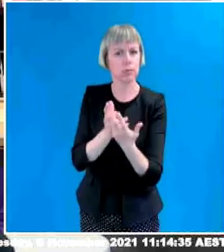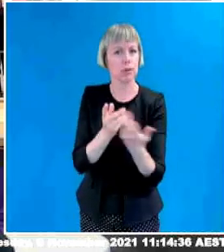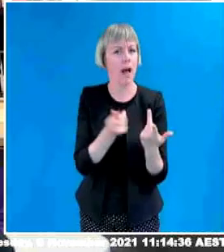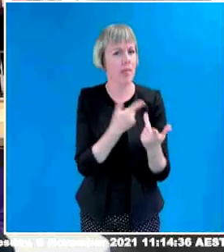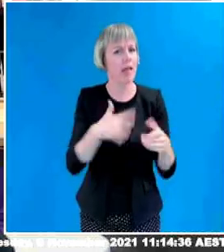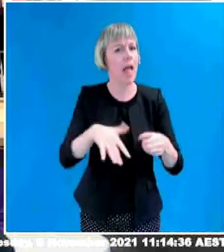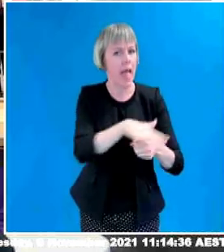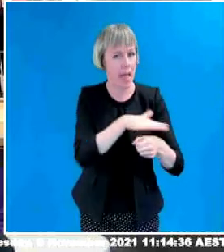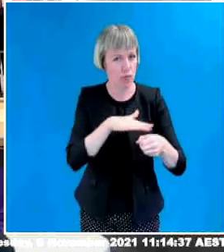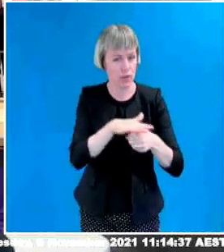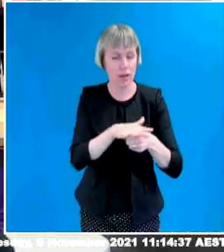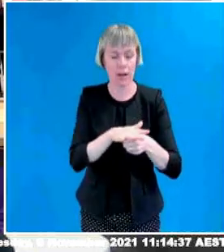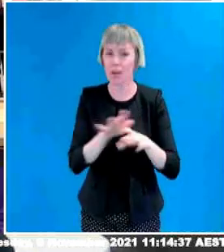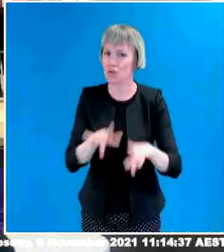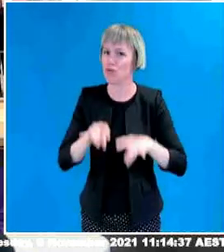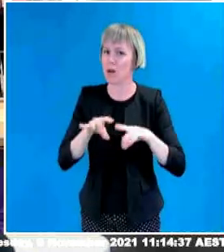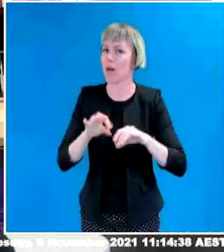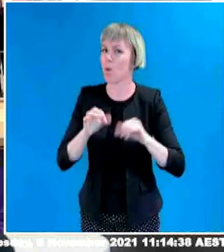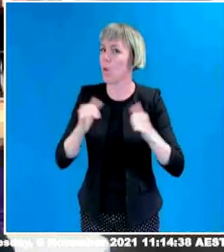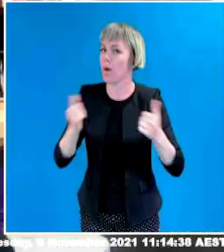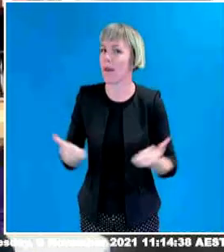There are two areas I want to ask you about, coming out of the